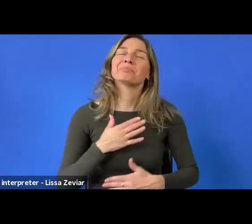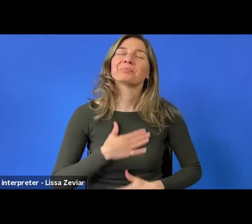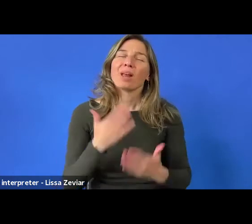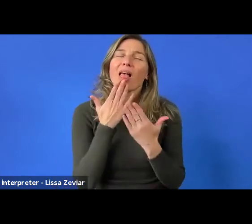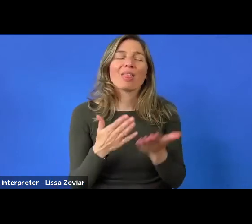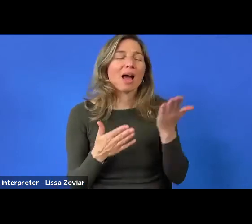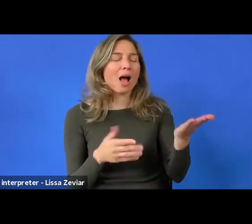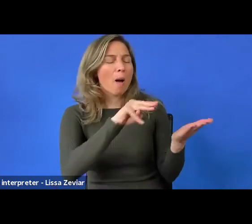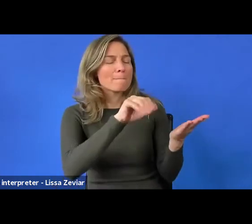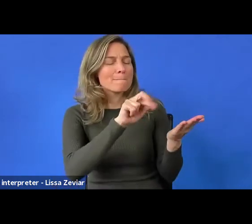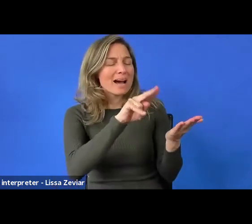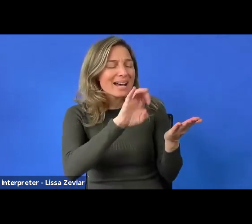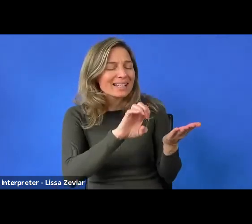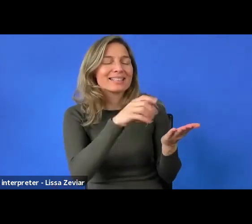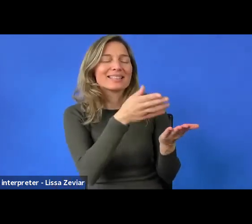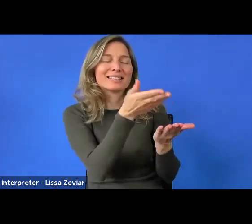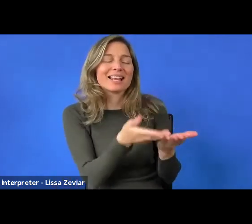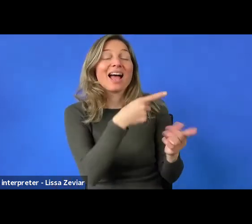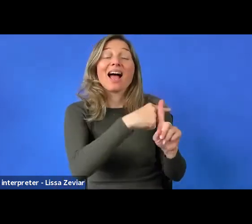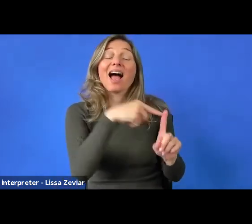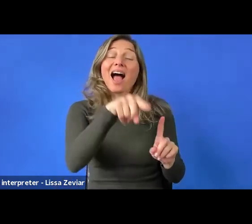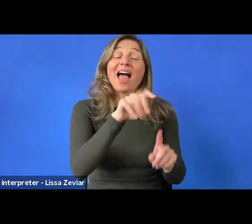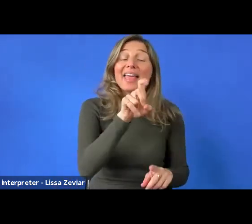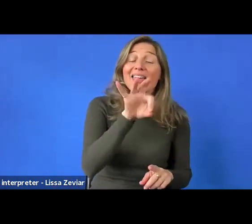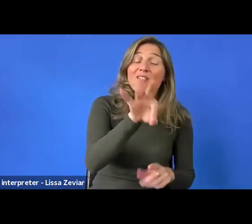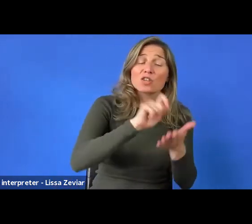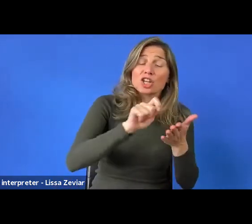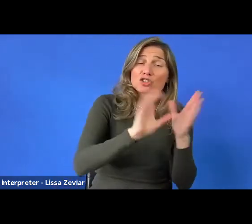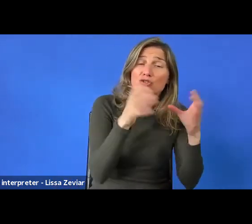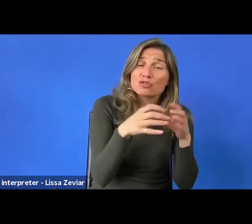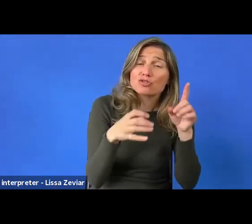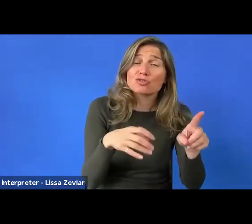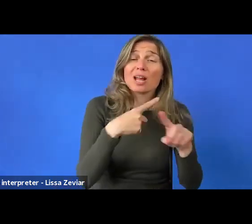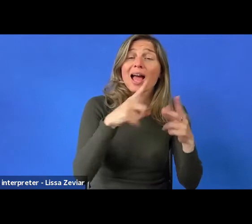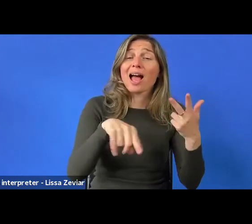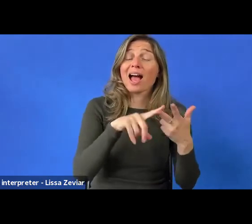of course, Raquel, Catherine, for all the preliminary work.